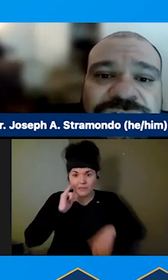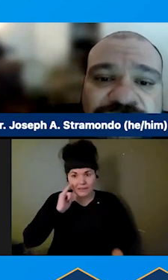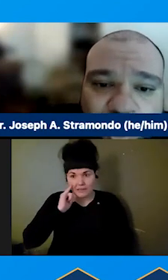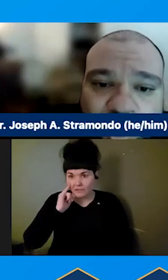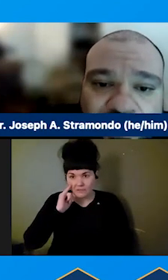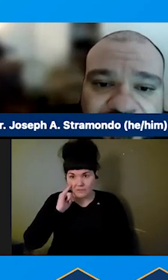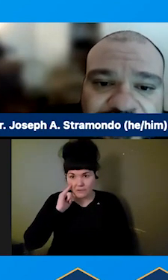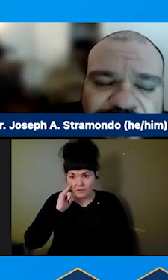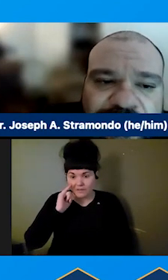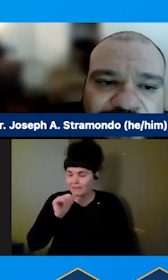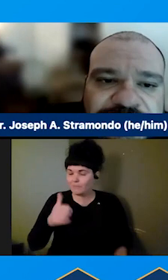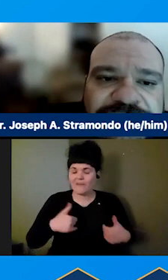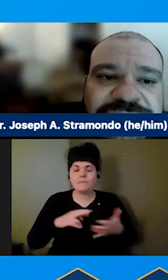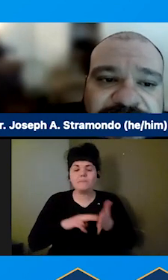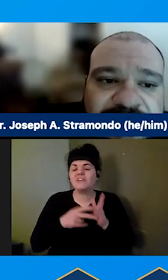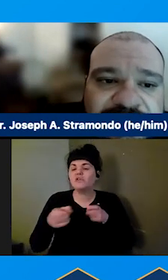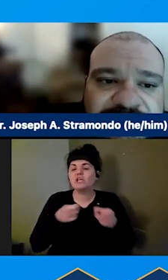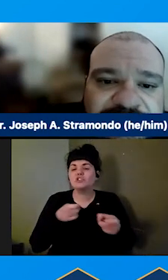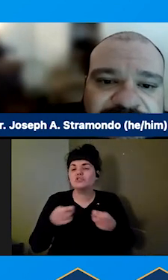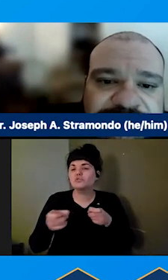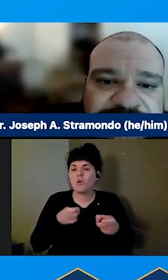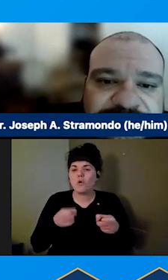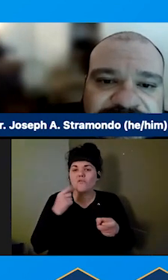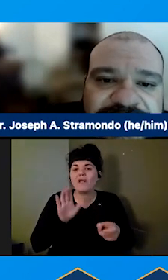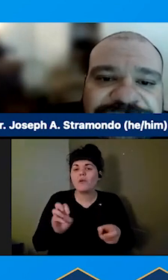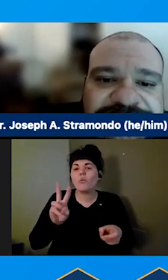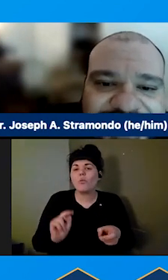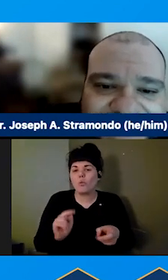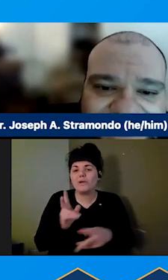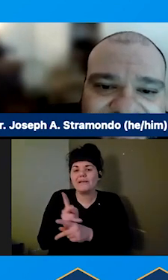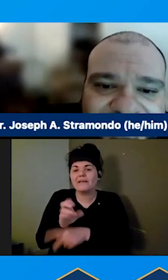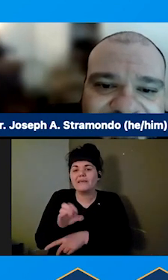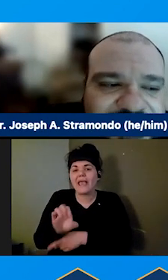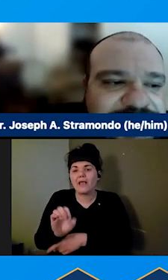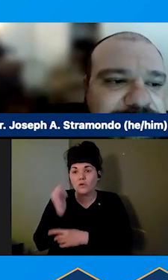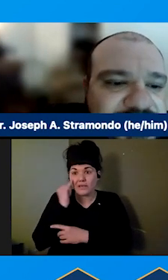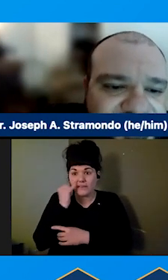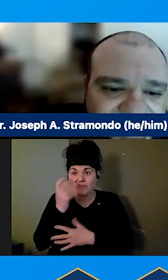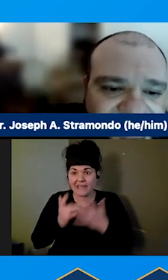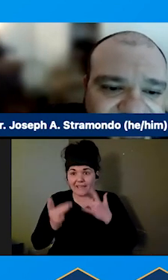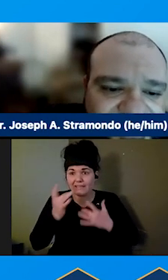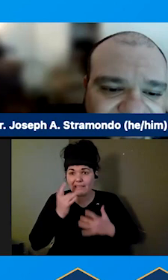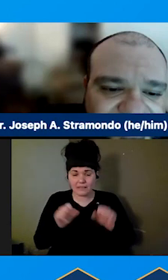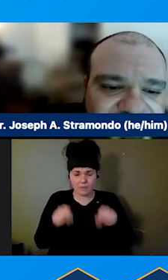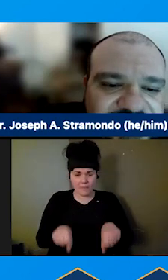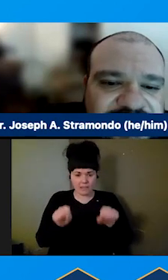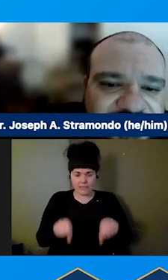lack meaningful control over their care. If they lack the